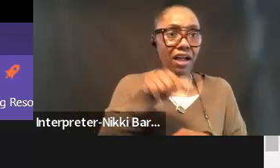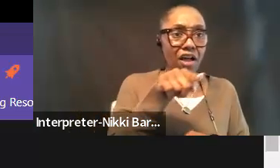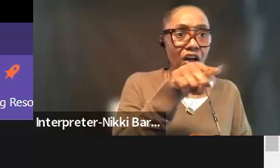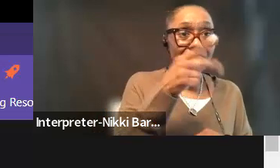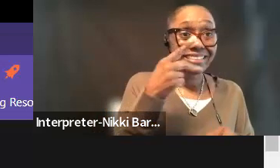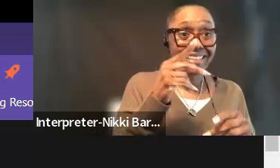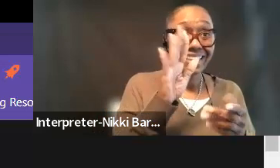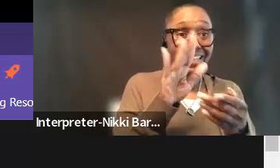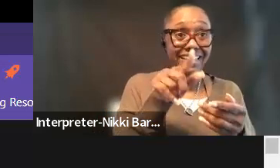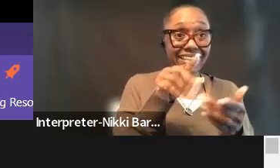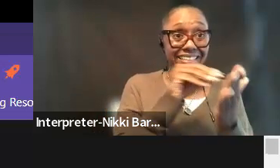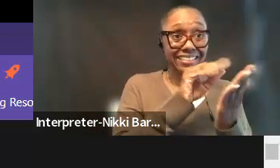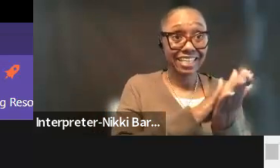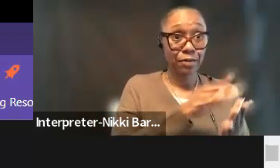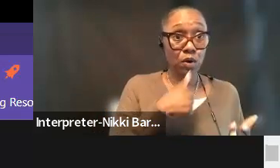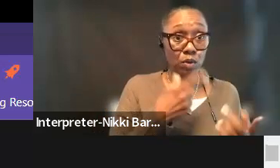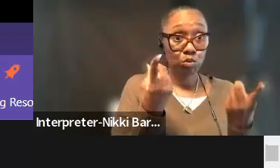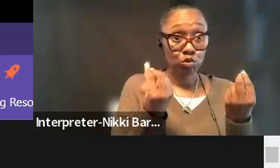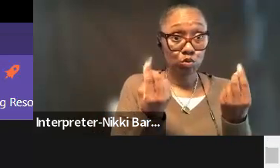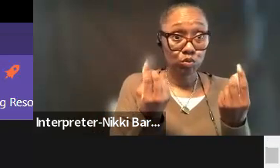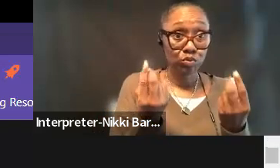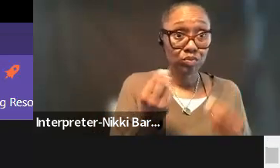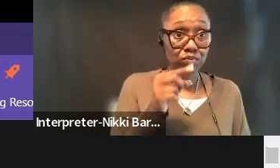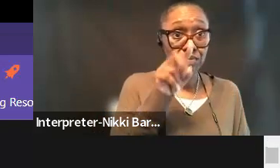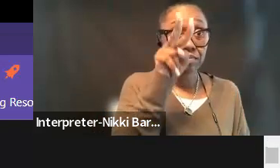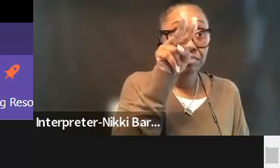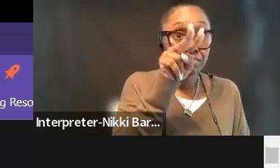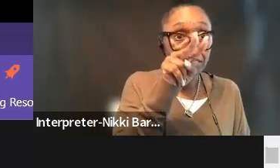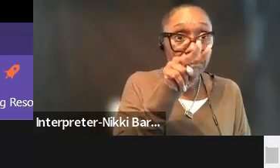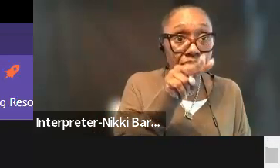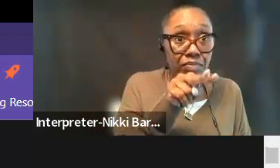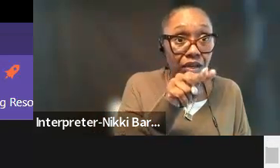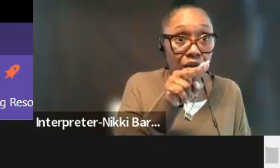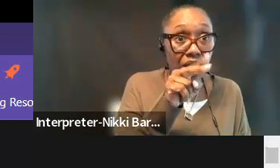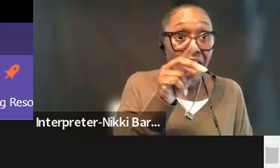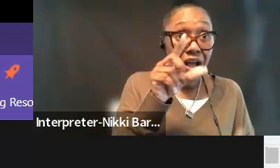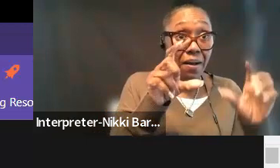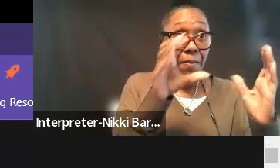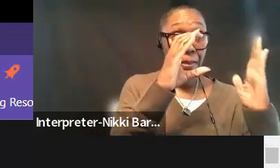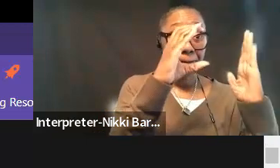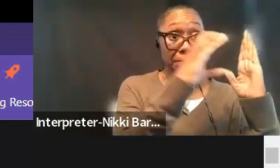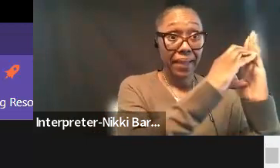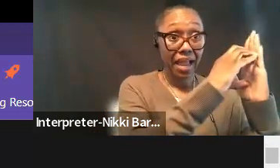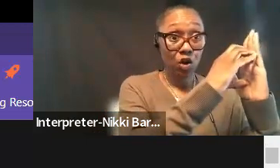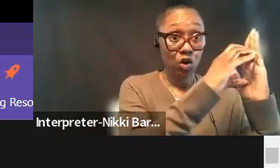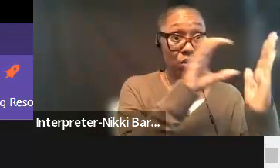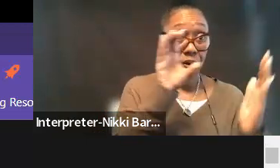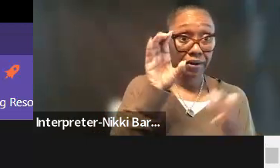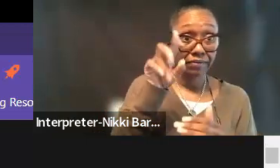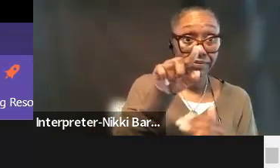So what I could do is I could come in here. And I could grab the first paragraph of what they're reading.